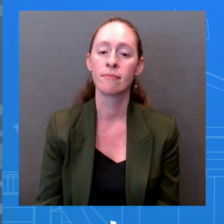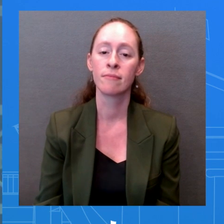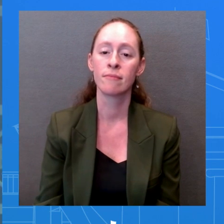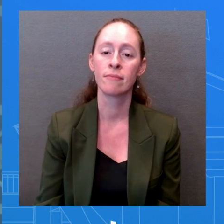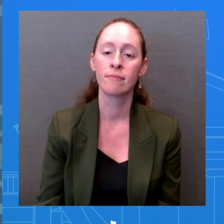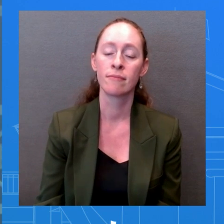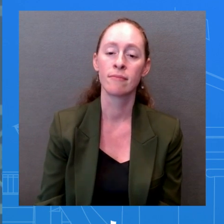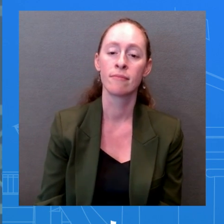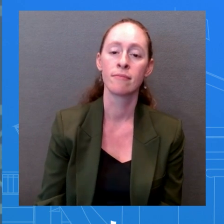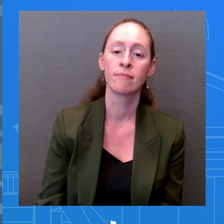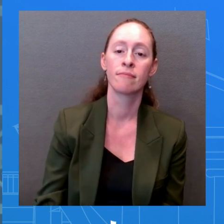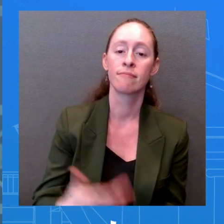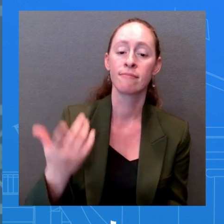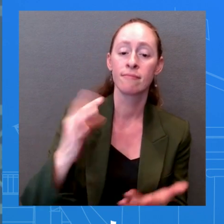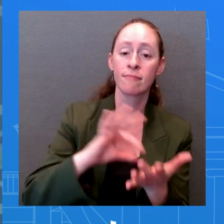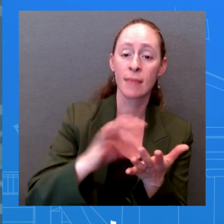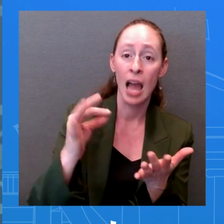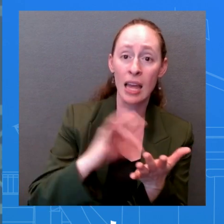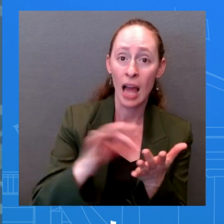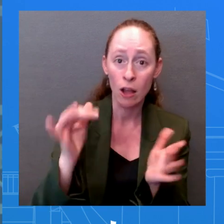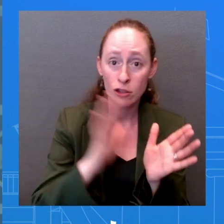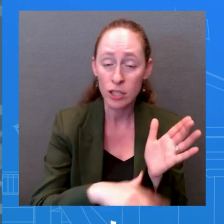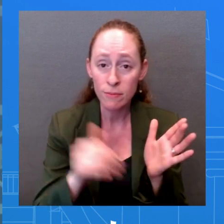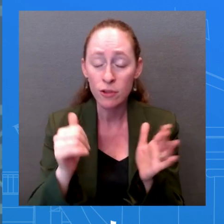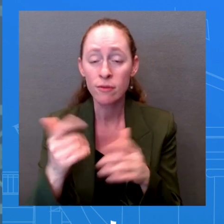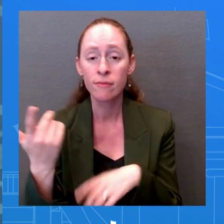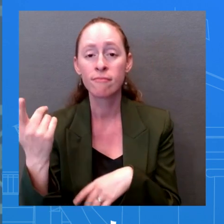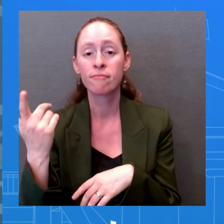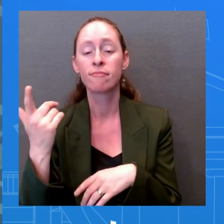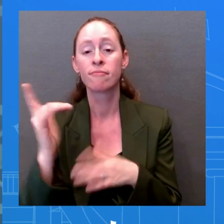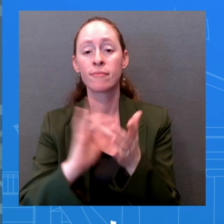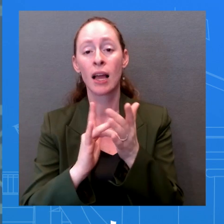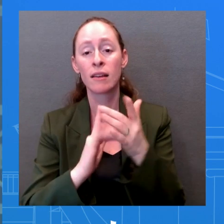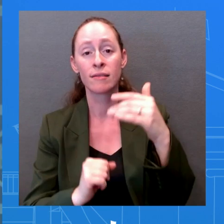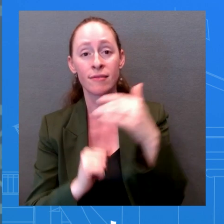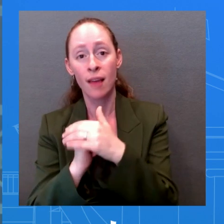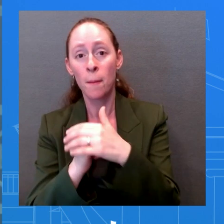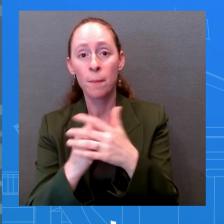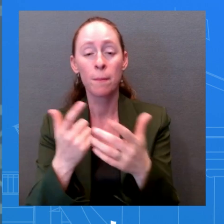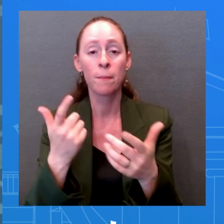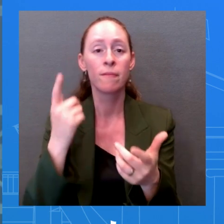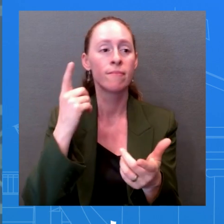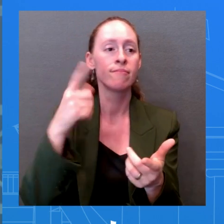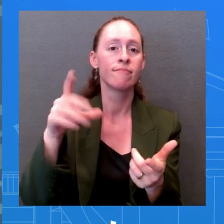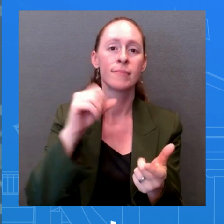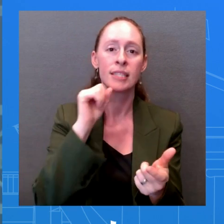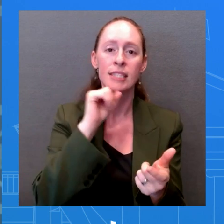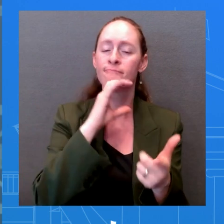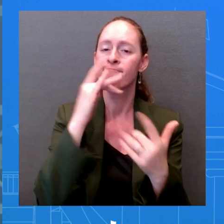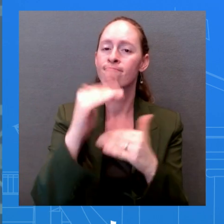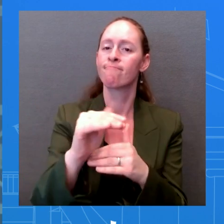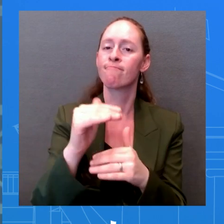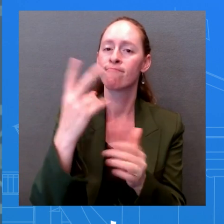a year when our seniors are paying $2,000 or more a month. And then you have Republicans